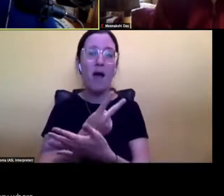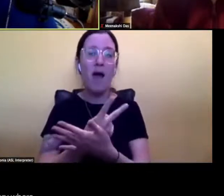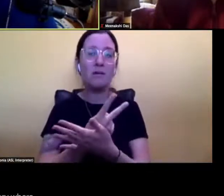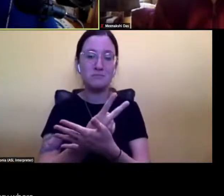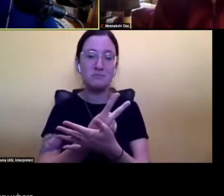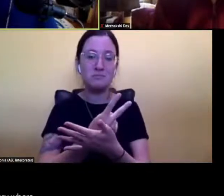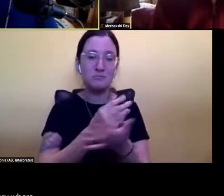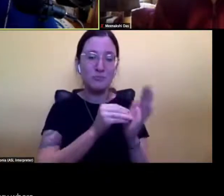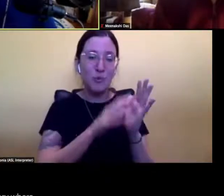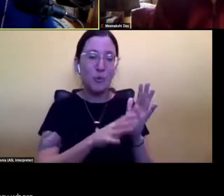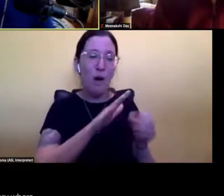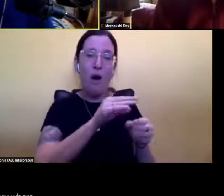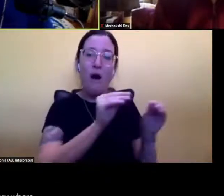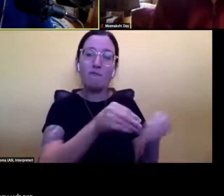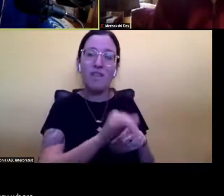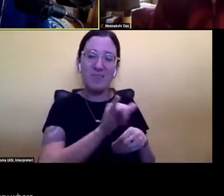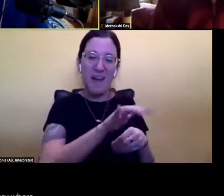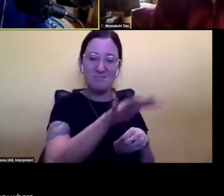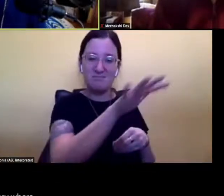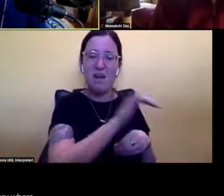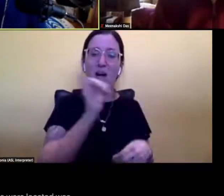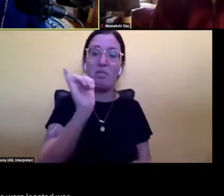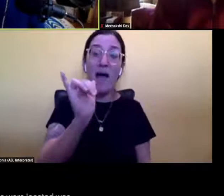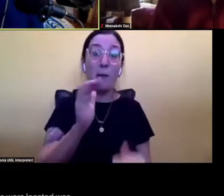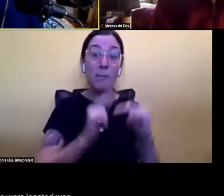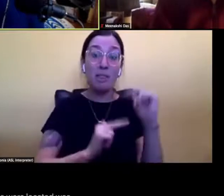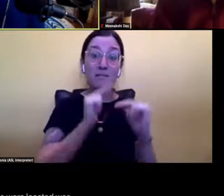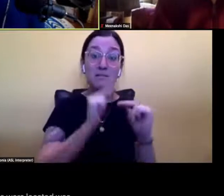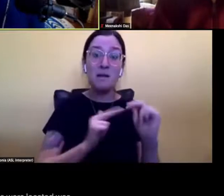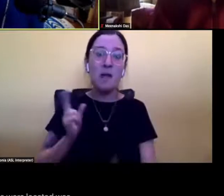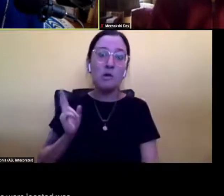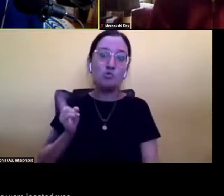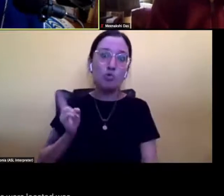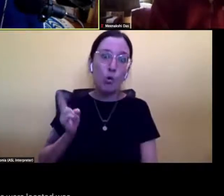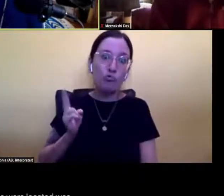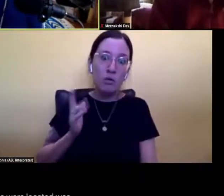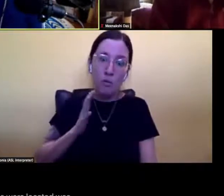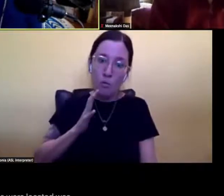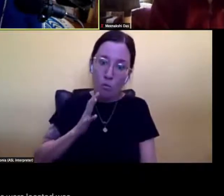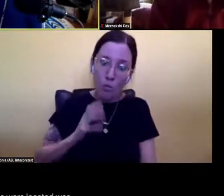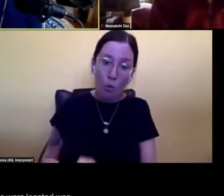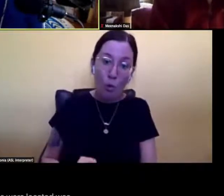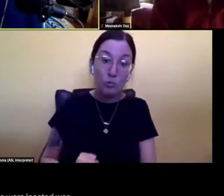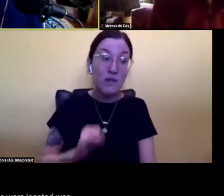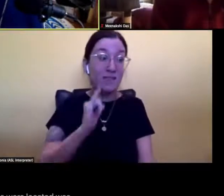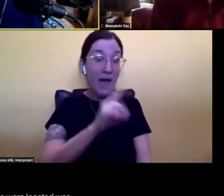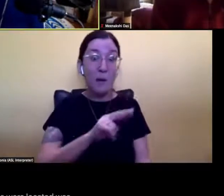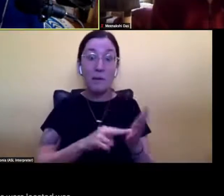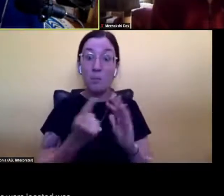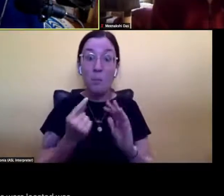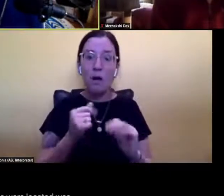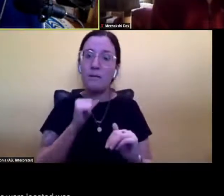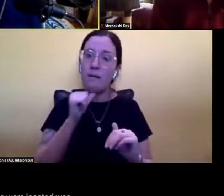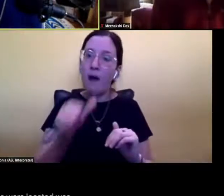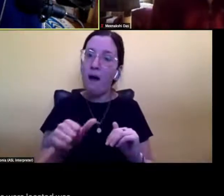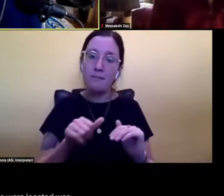was a historic building and therefore incredibly inaccessible. So actually to get into any of the